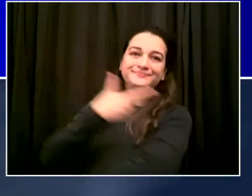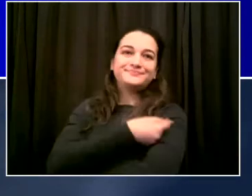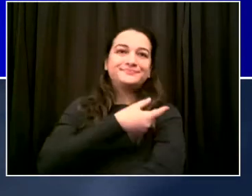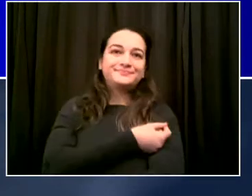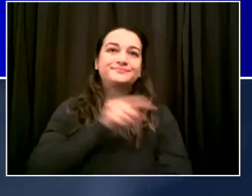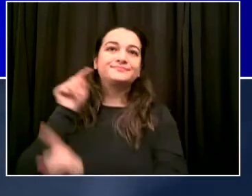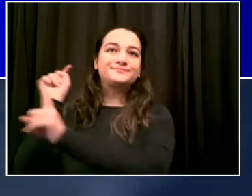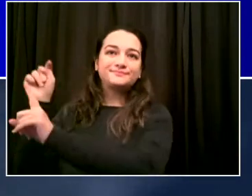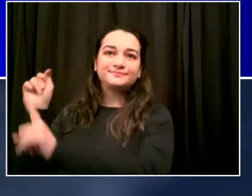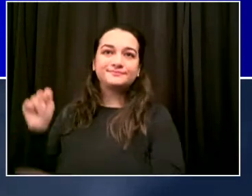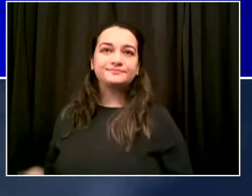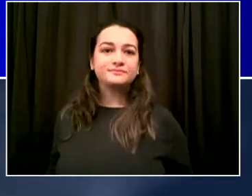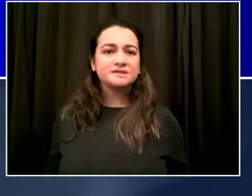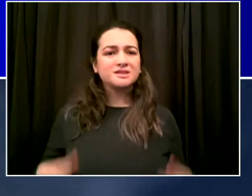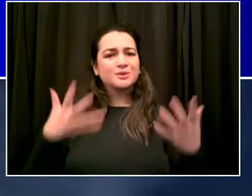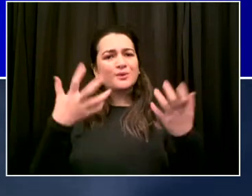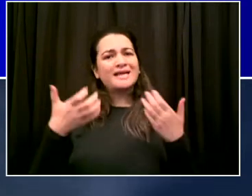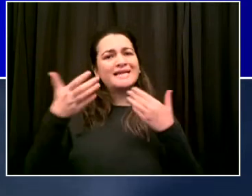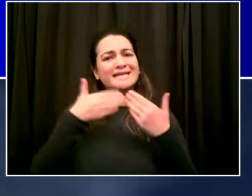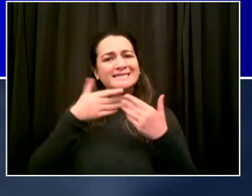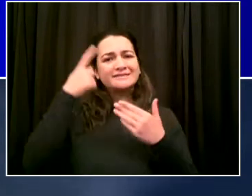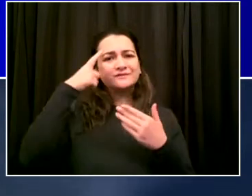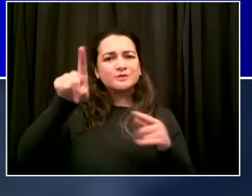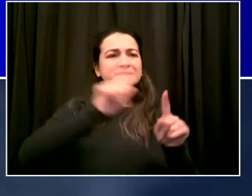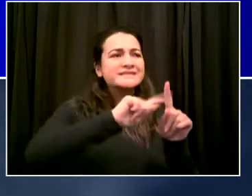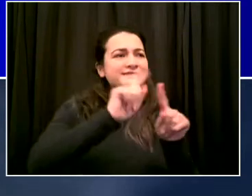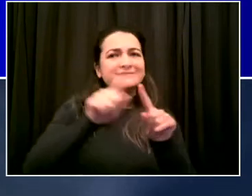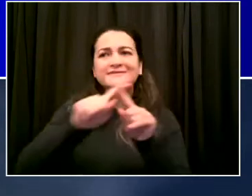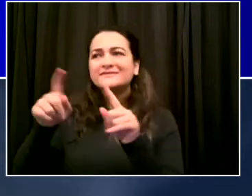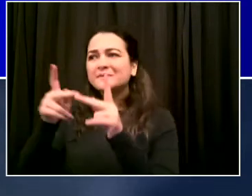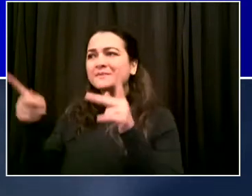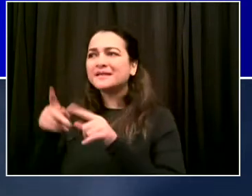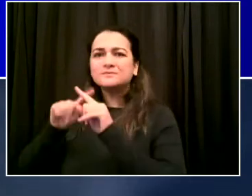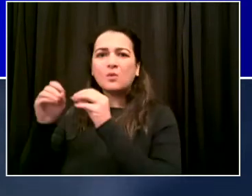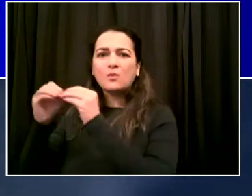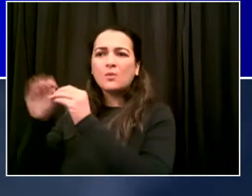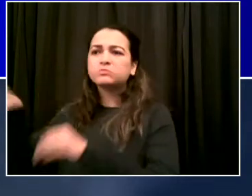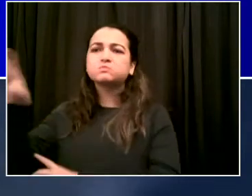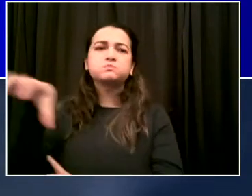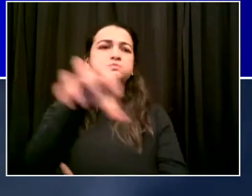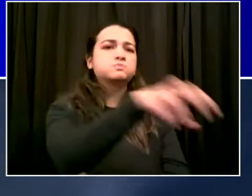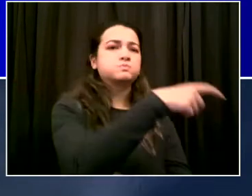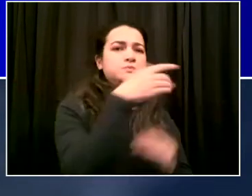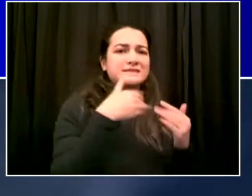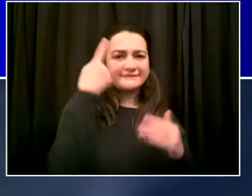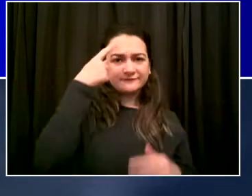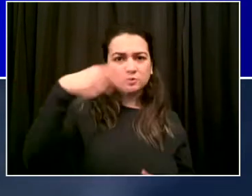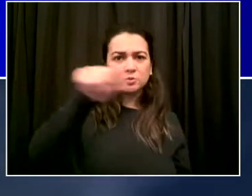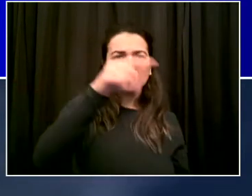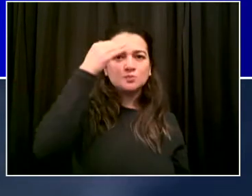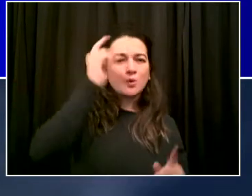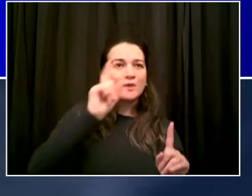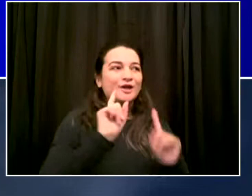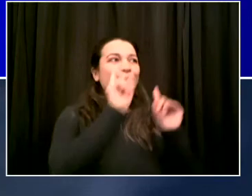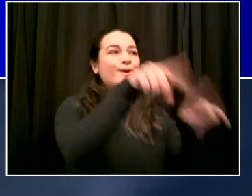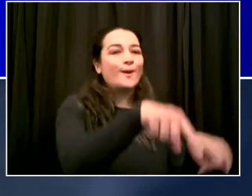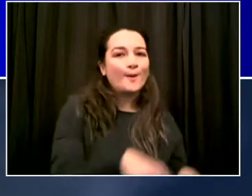DECENTRALIZED AS POSSIBLE. WE WANT THIS TTO BE AS LOCAL AS POSSIBLE, THIS